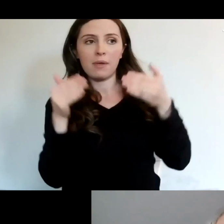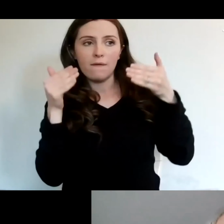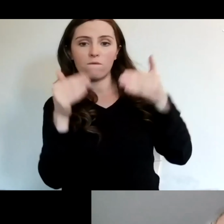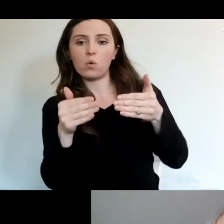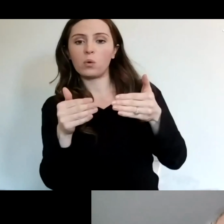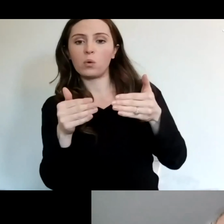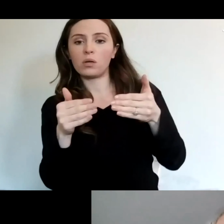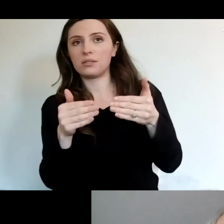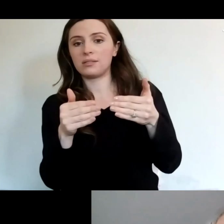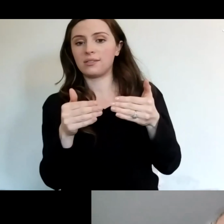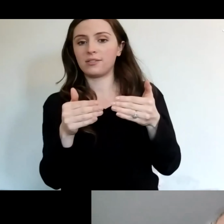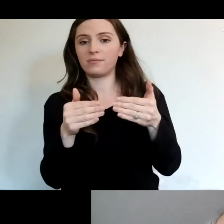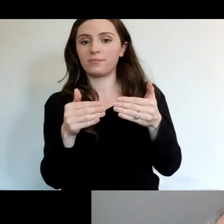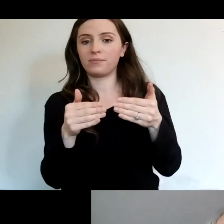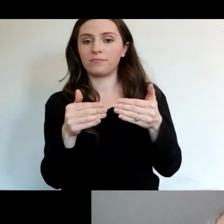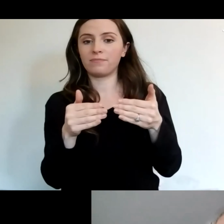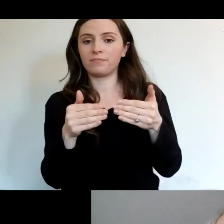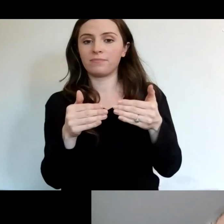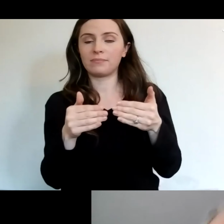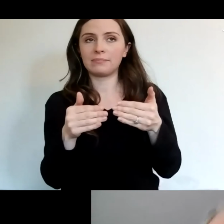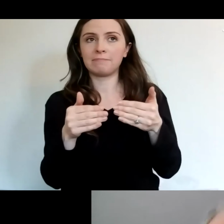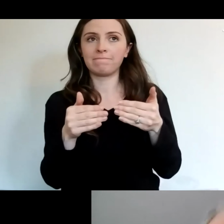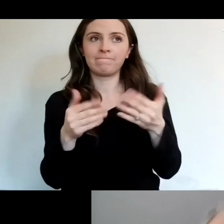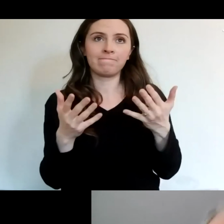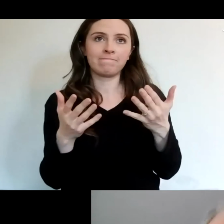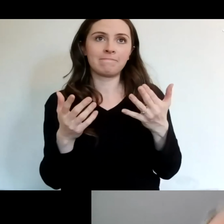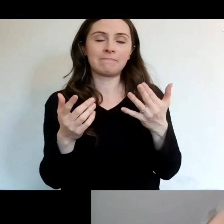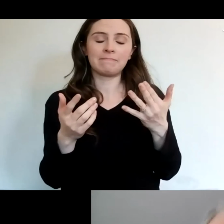to see what you... (GLITCHES)